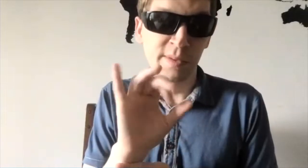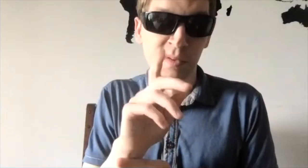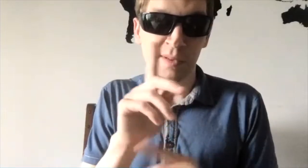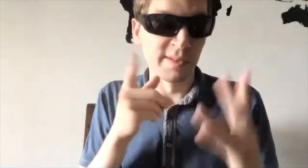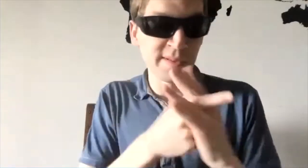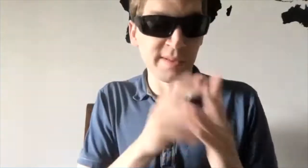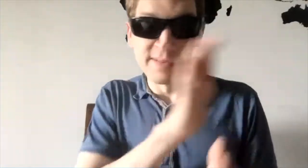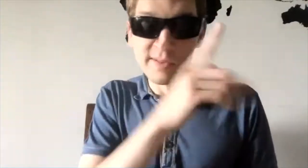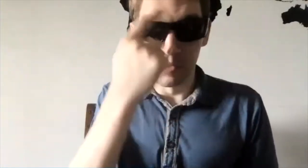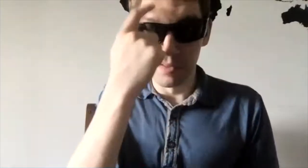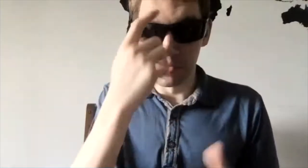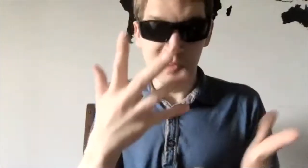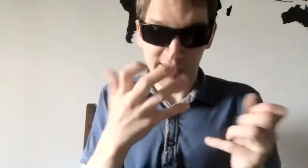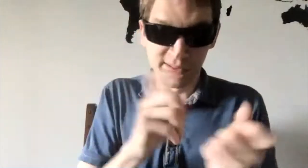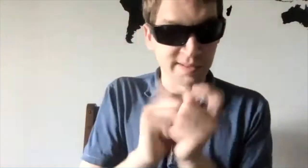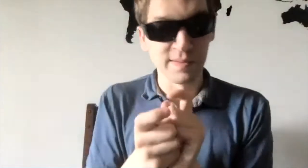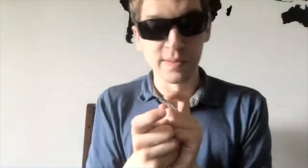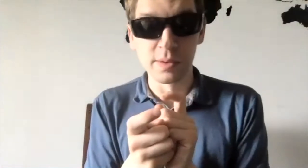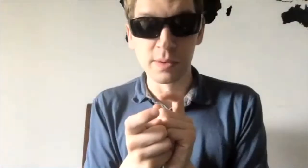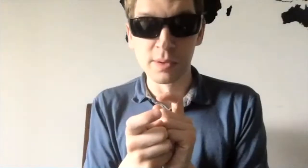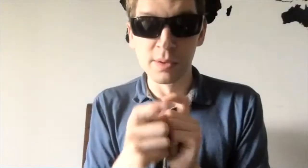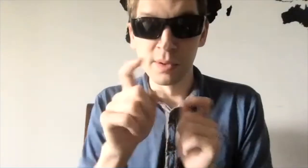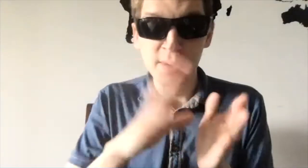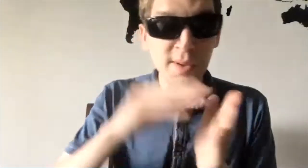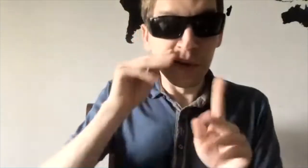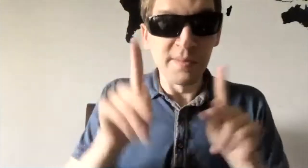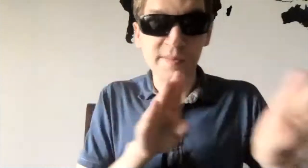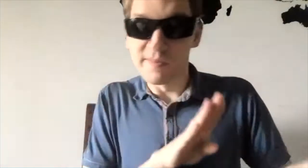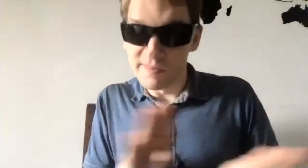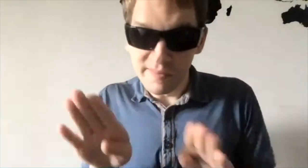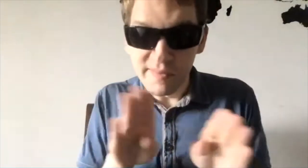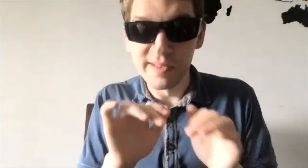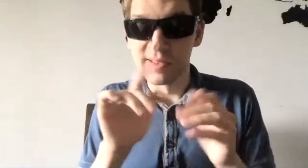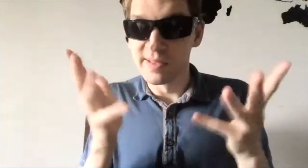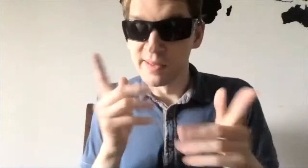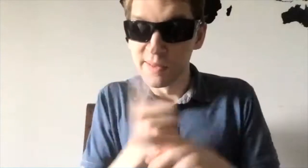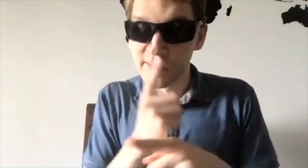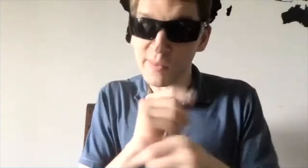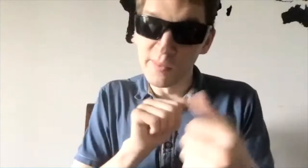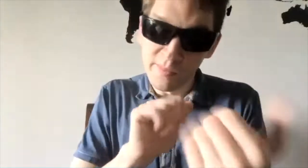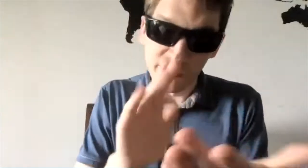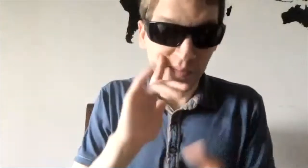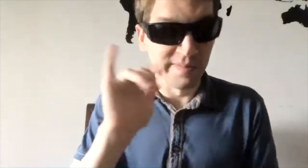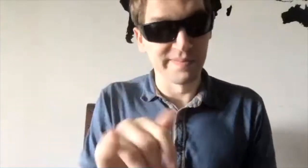And really to get it through their thick skull just what I need